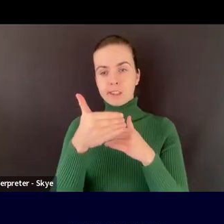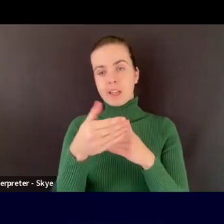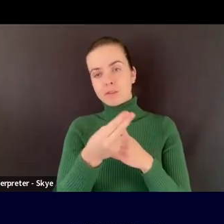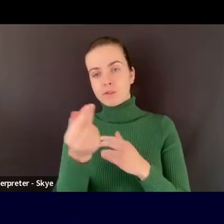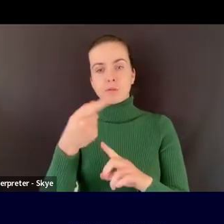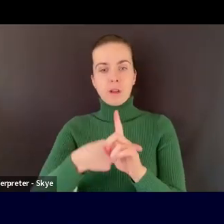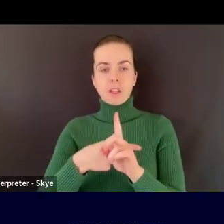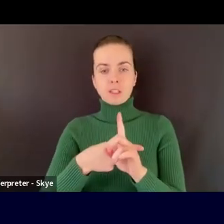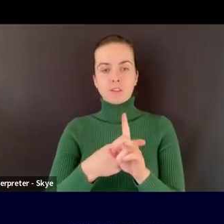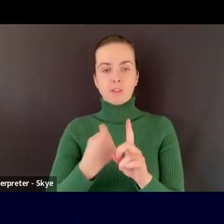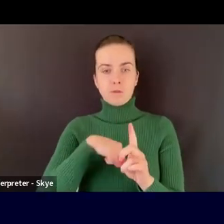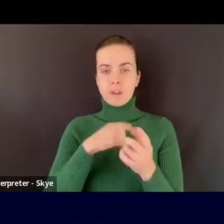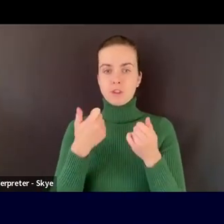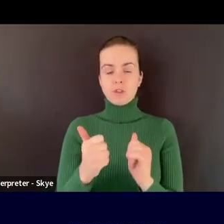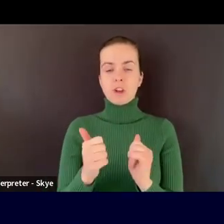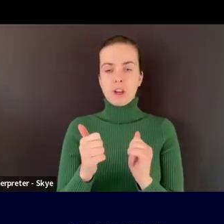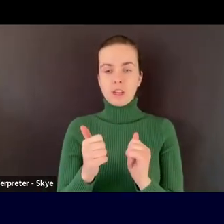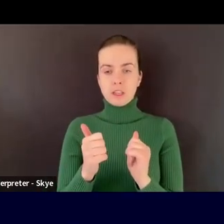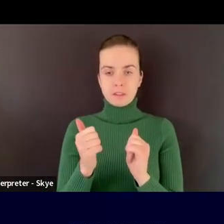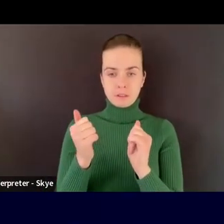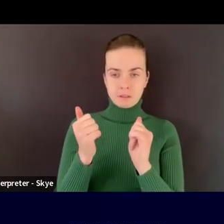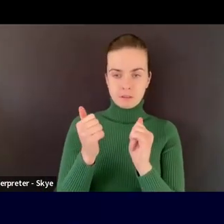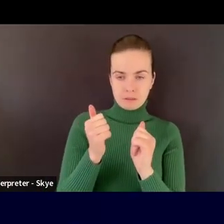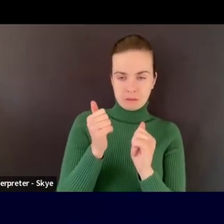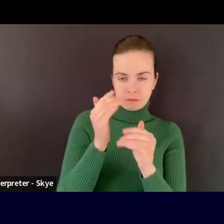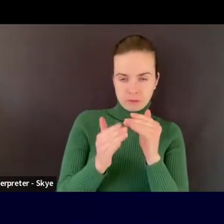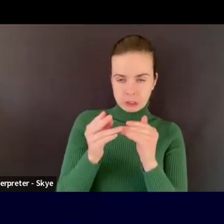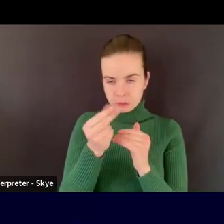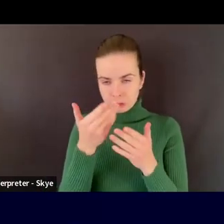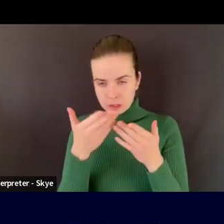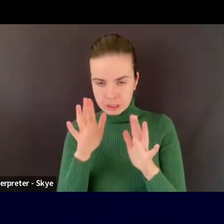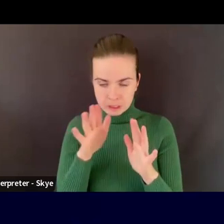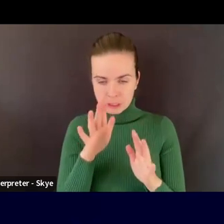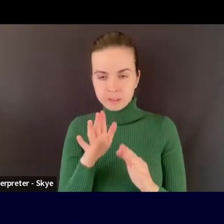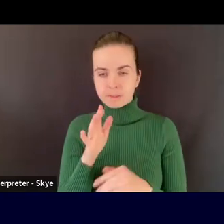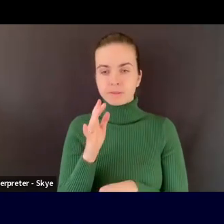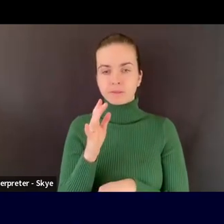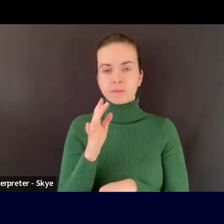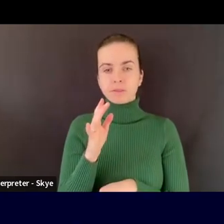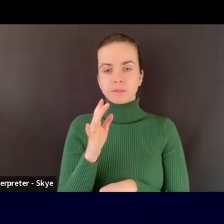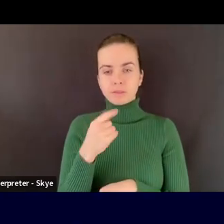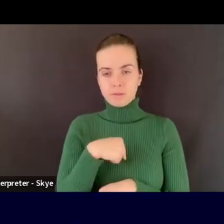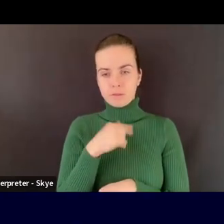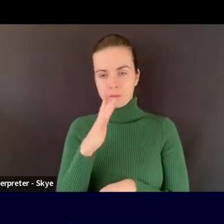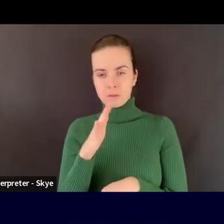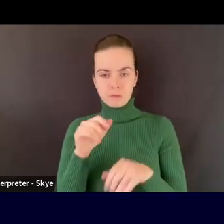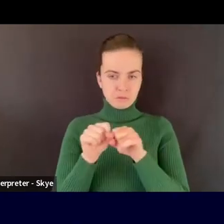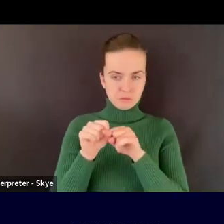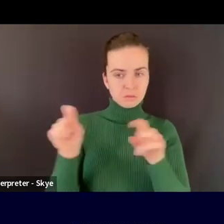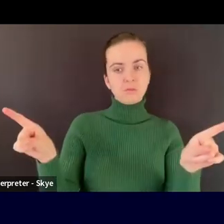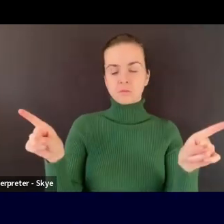are trying to dot the i's and cross the t's. We will disseminate it as widely as possible,